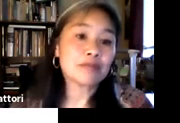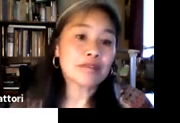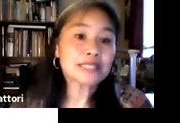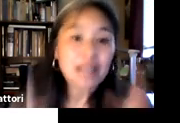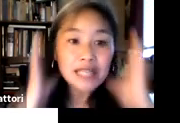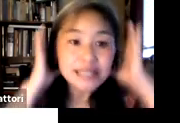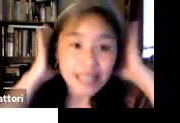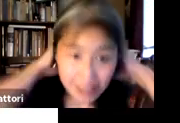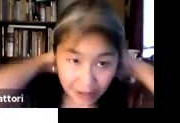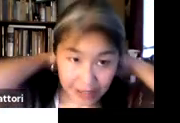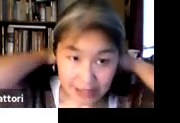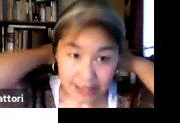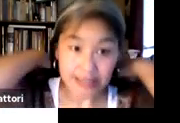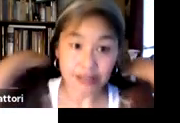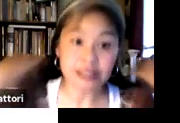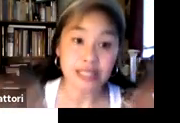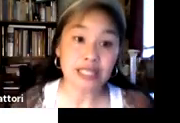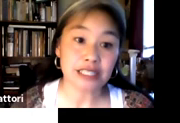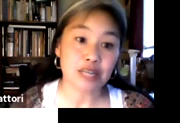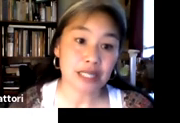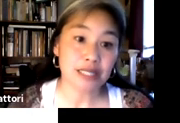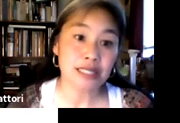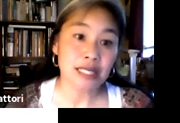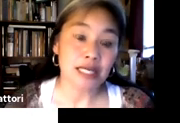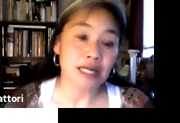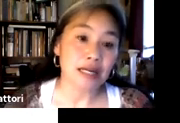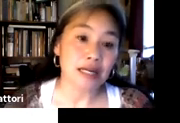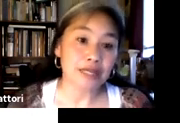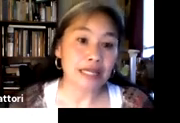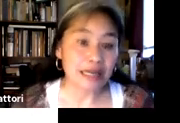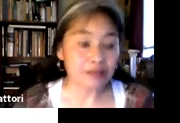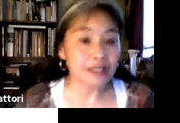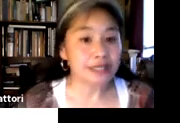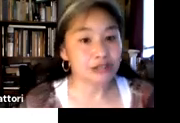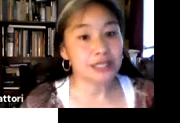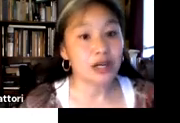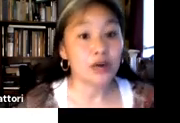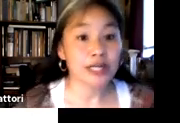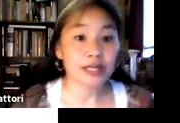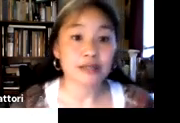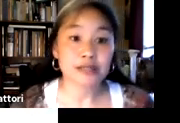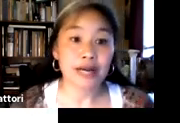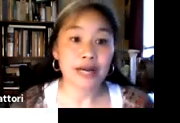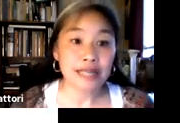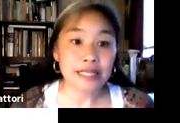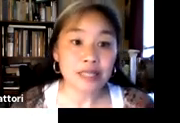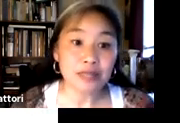from my aunt smiles, which says a monetary summon words alone cannot restore lost years or erase painful memories, neither